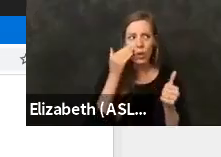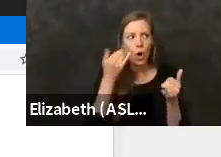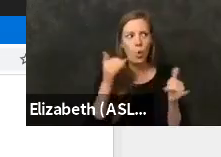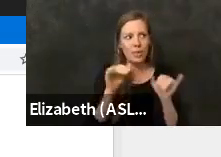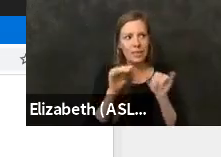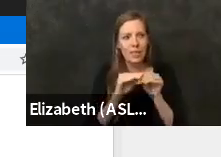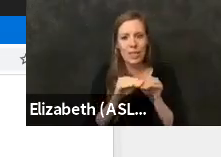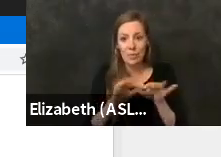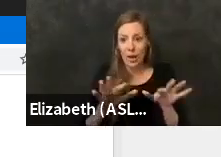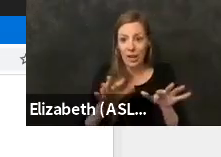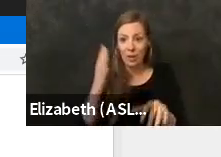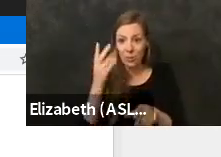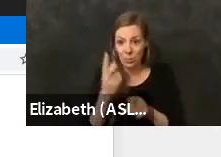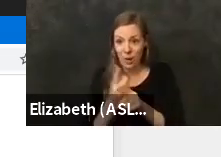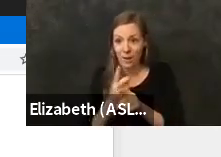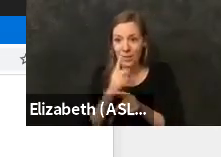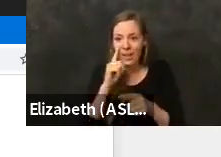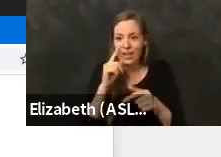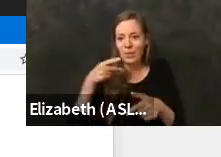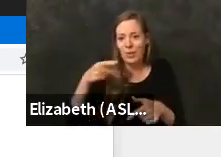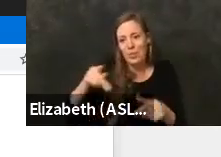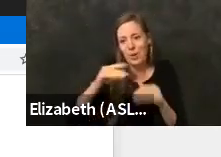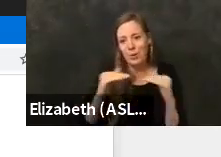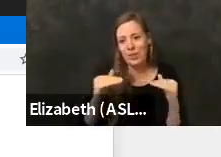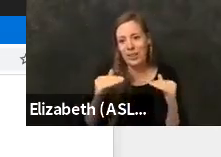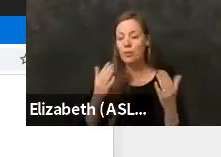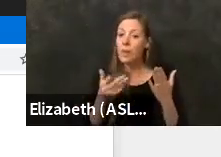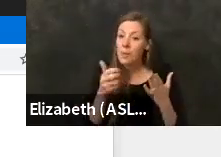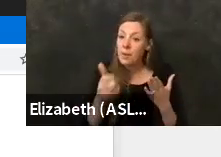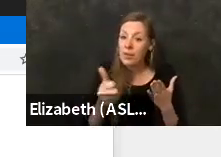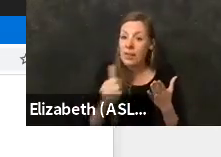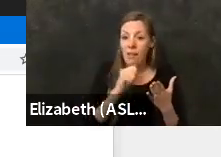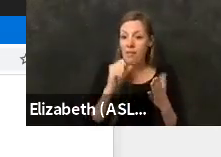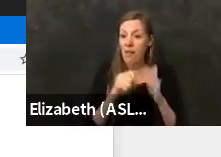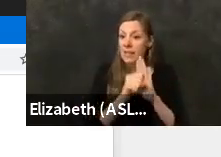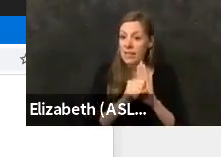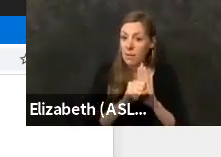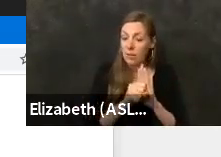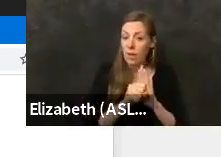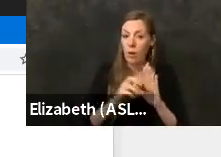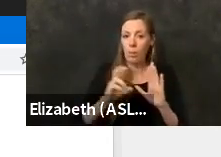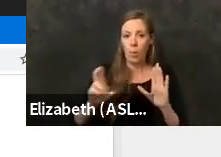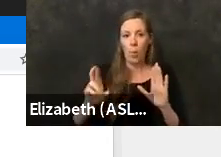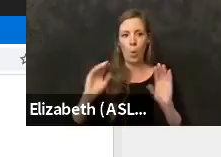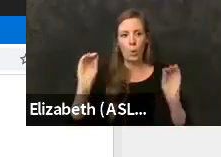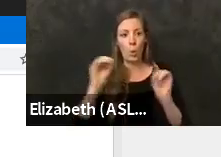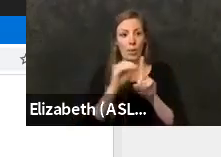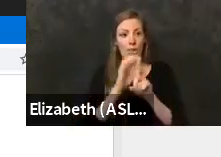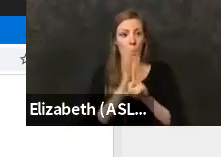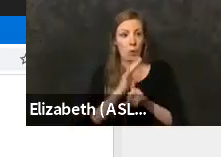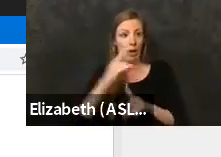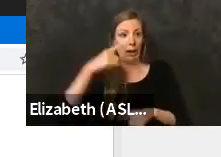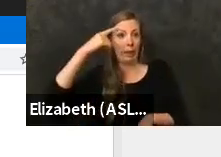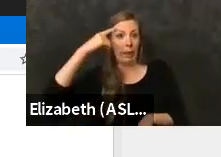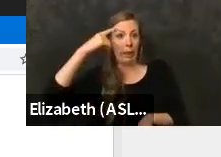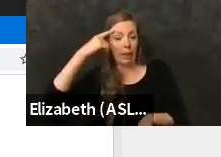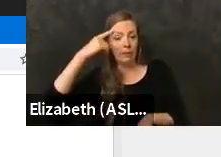So even though you may not be symptomatic or you may not have had an exposure that you know about, it's OK to get tested.